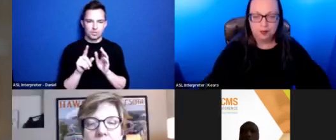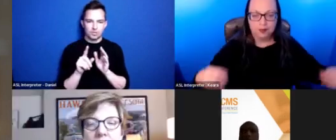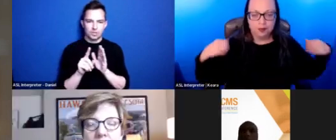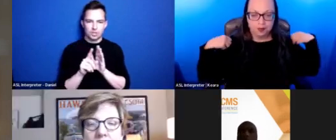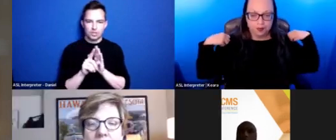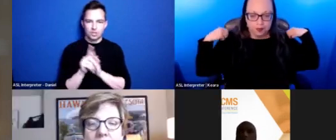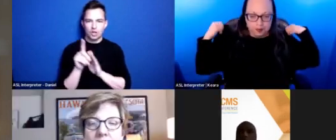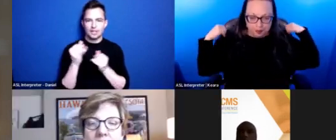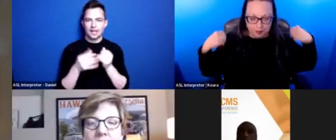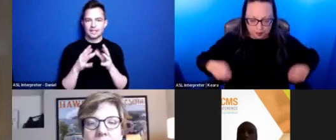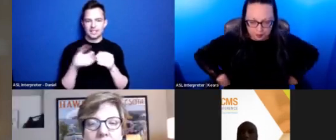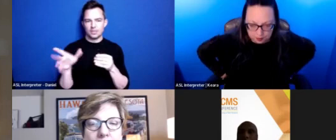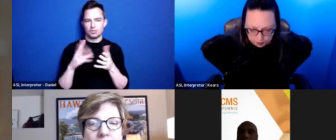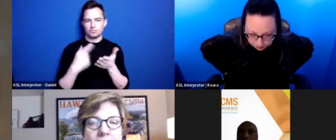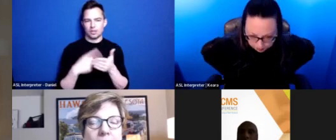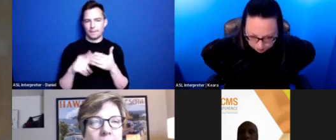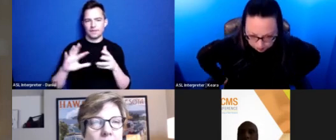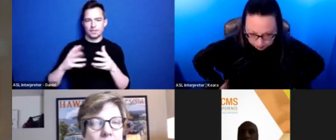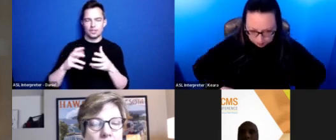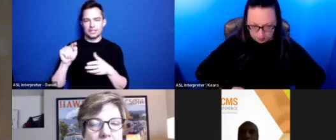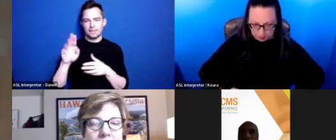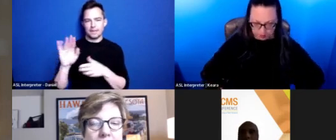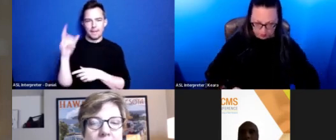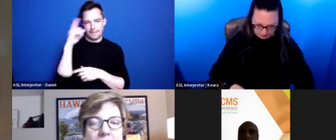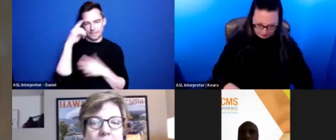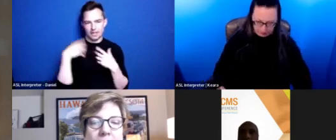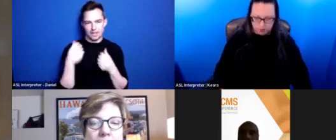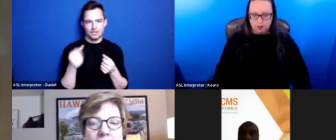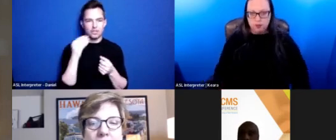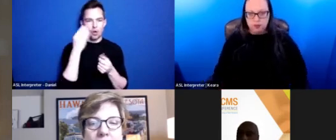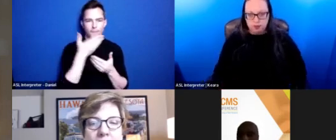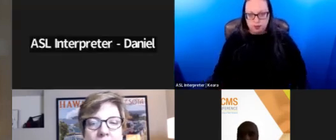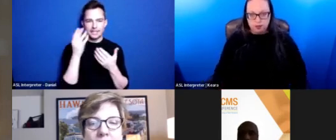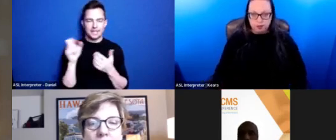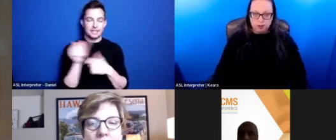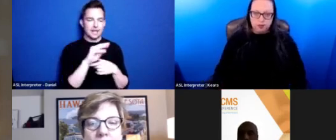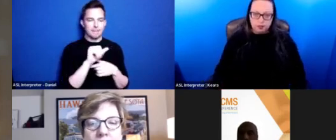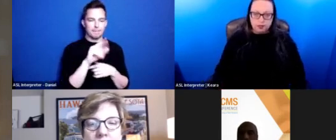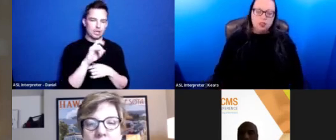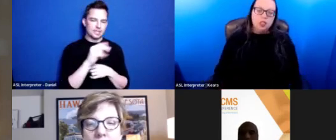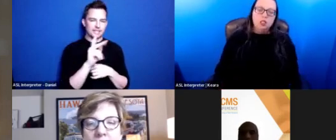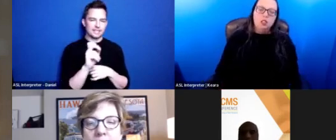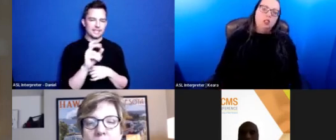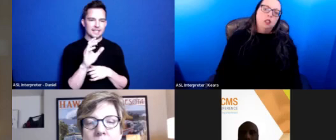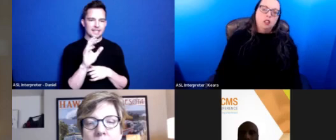going to talk about the intersectionality of TBI, mental health and homelessness. And then Martin Kerrigan, who is also a TAL member will talk